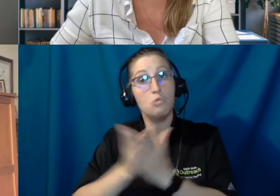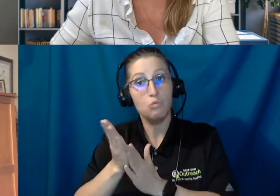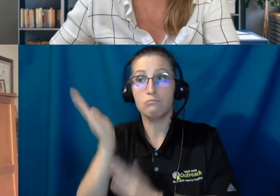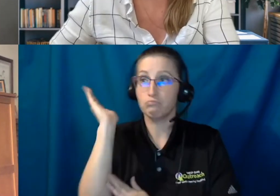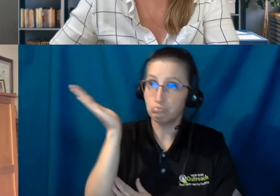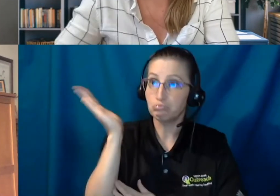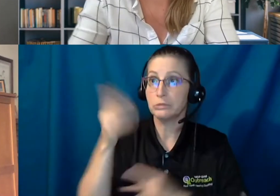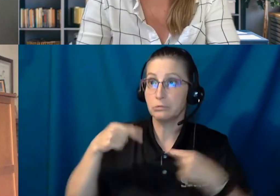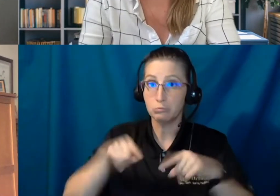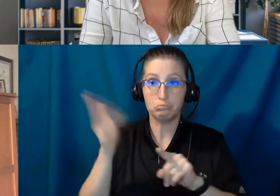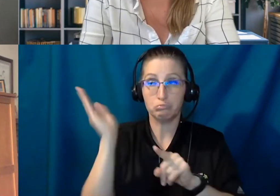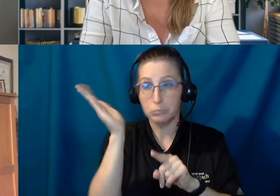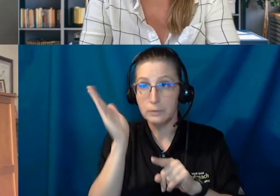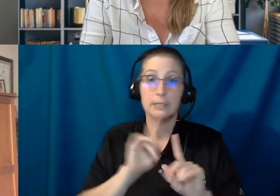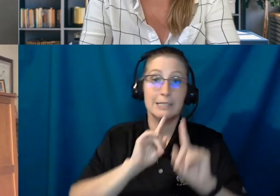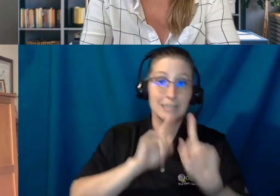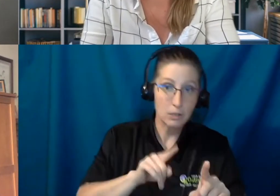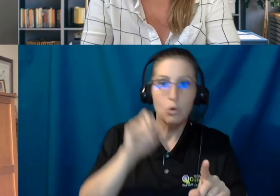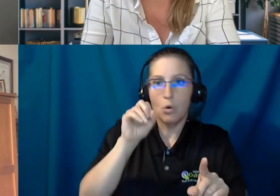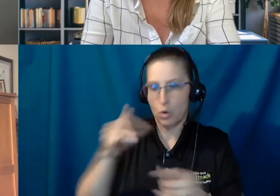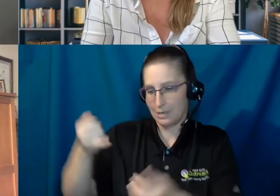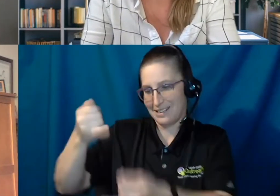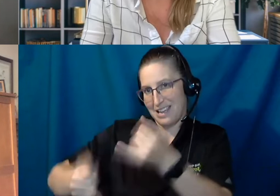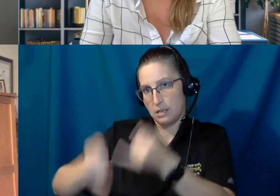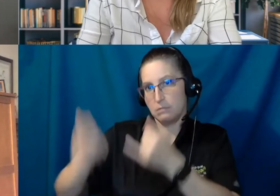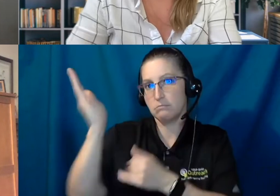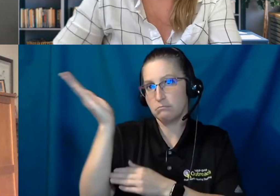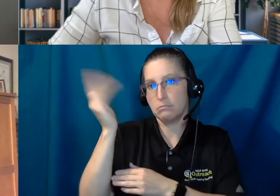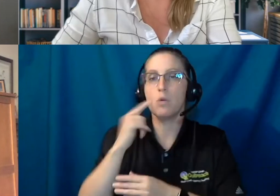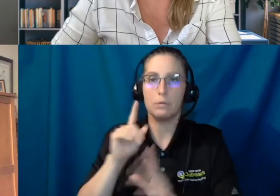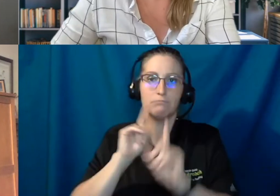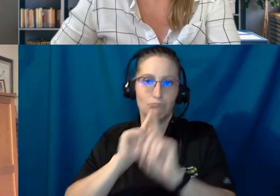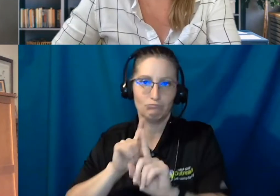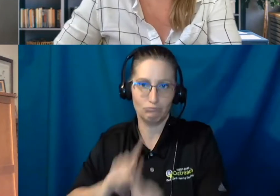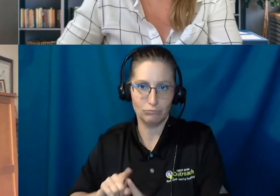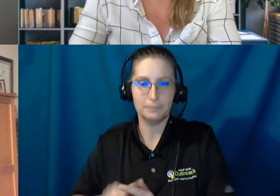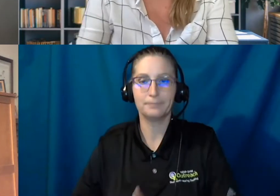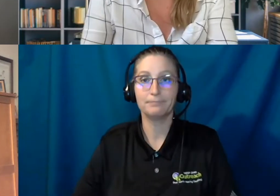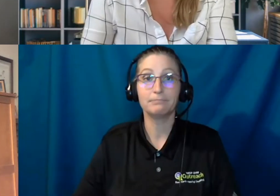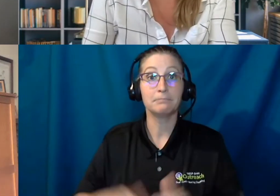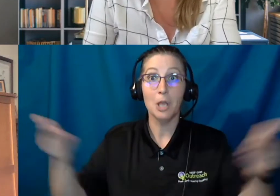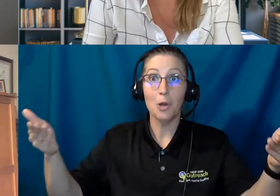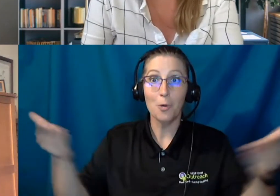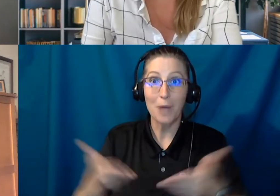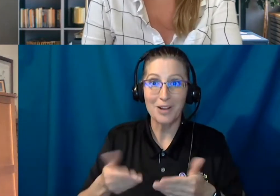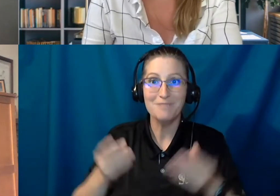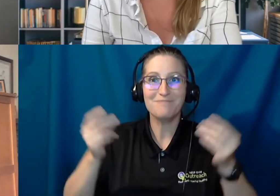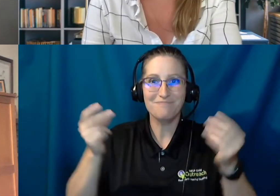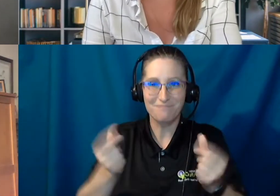or at the end of the presentation. Now I would like to welcome and quickly introduce Julie